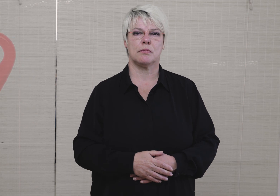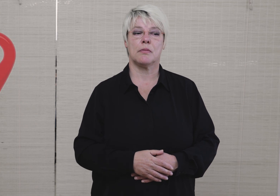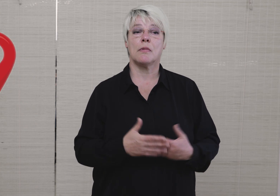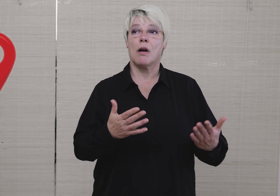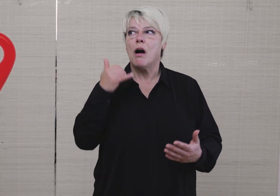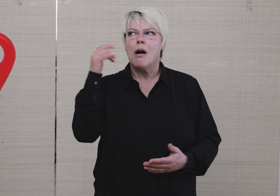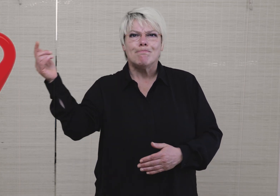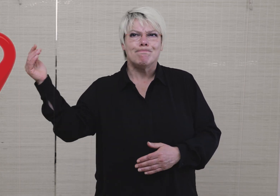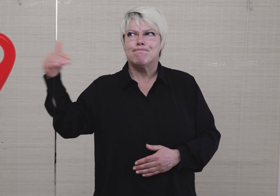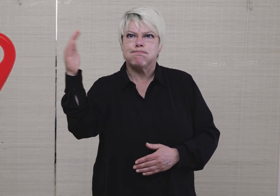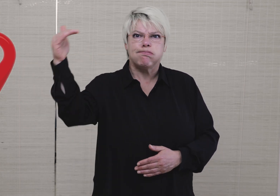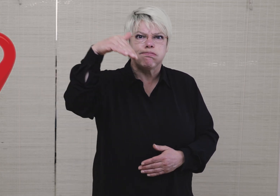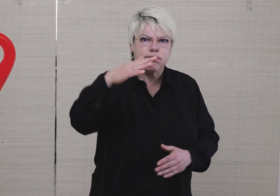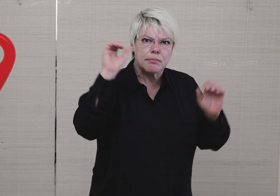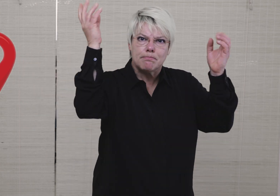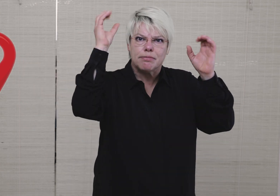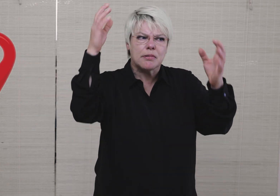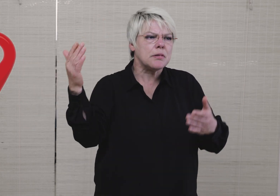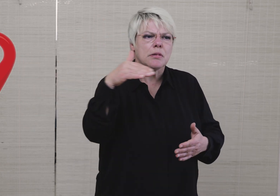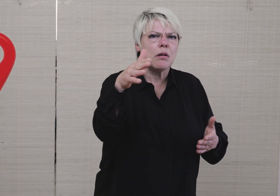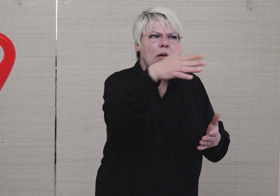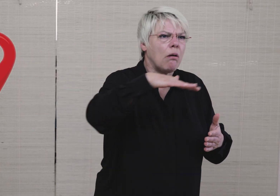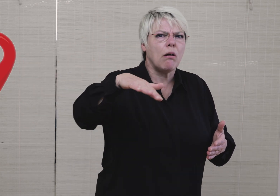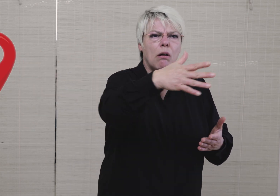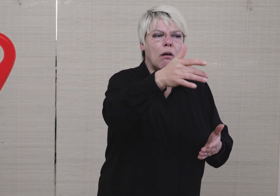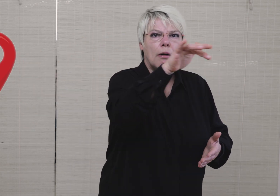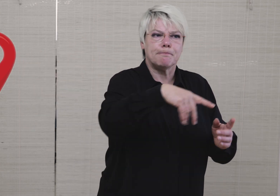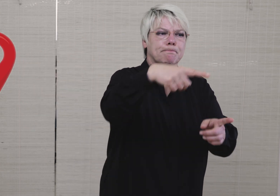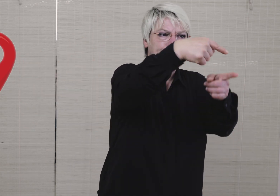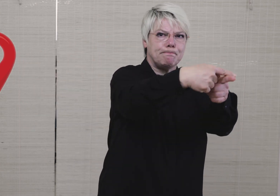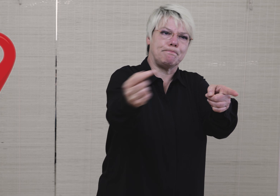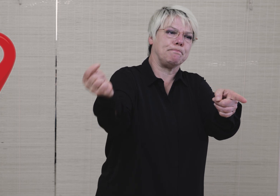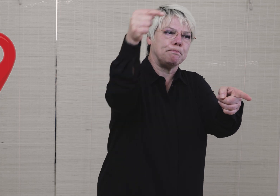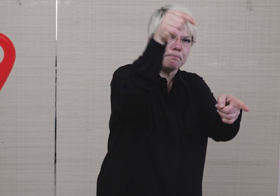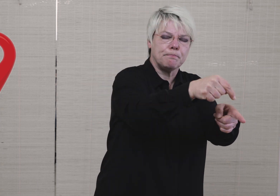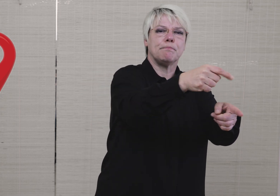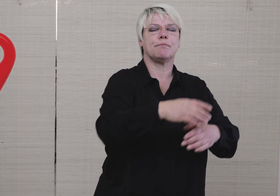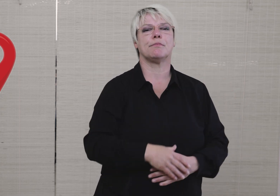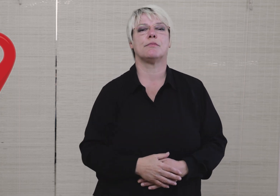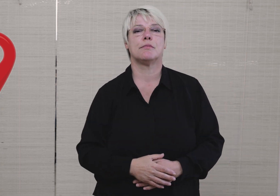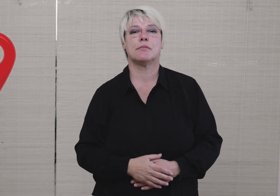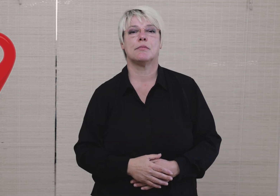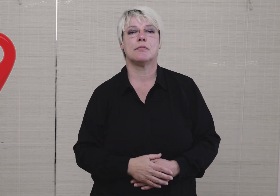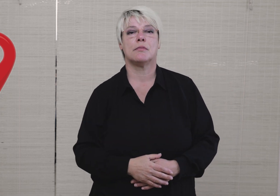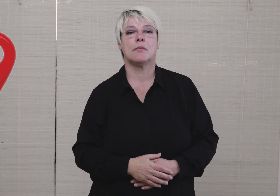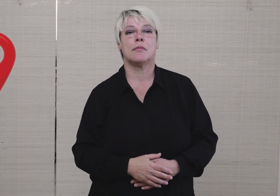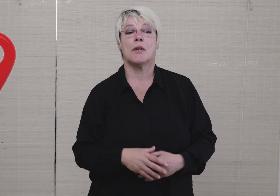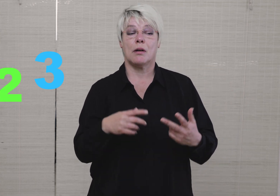Location: Where is the incident and how to reach the place